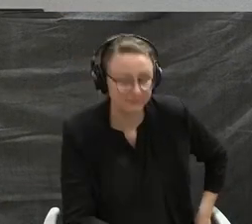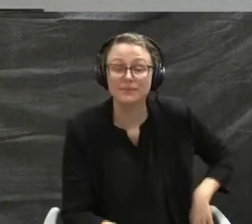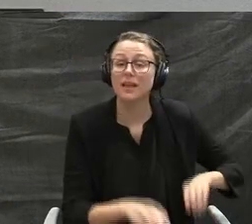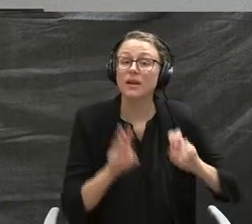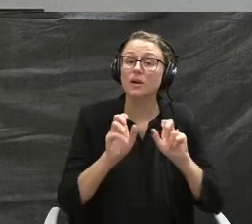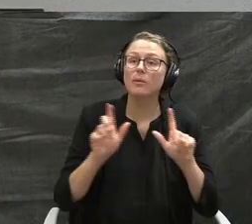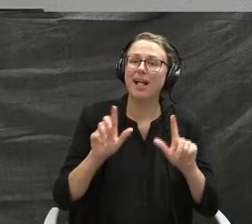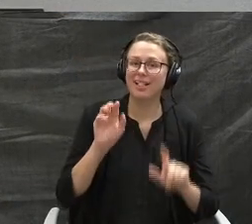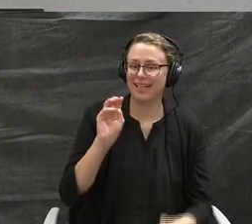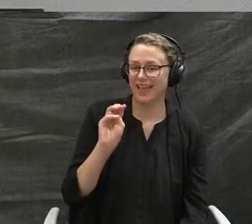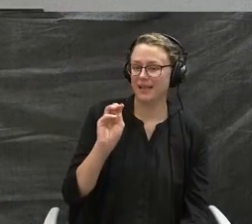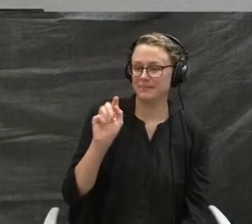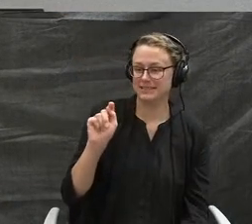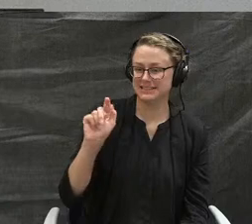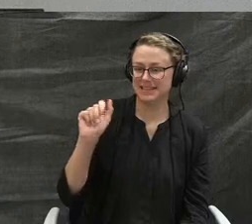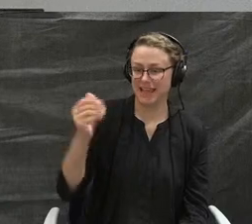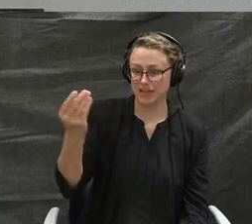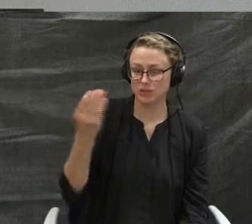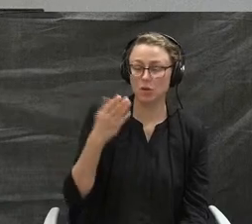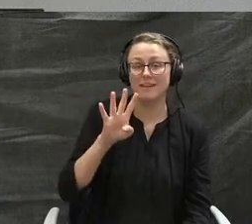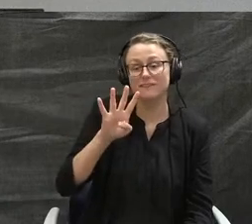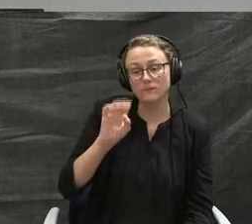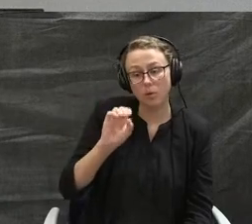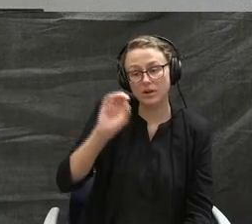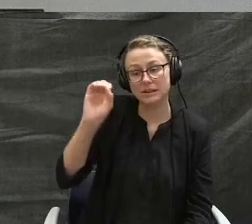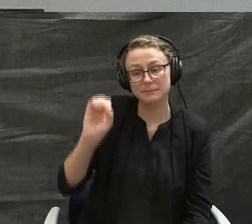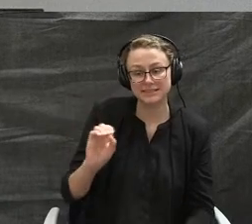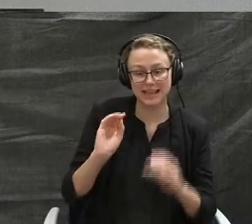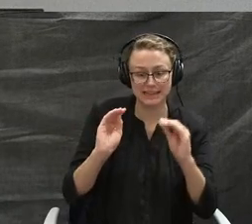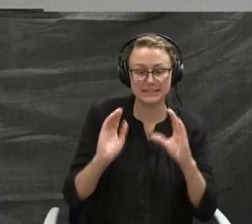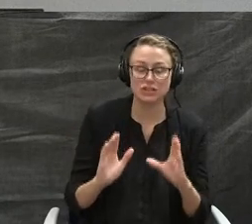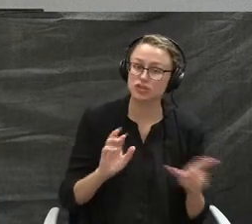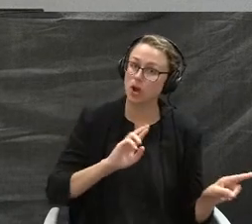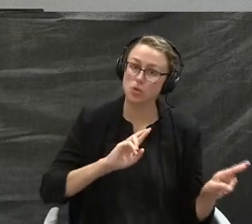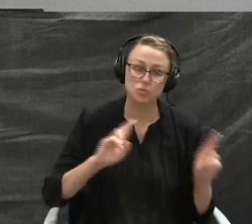are absolutely ready to come back. Another 50% are not sure